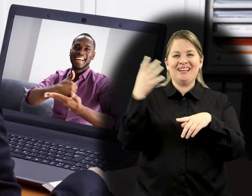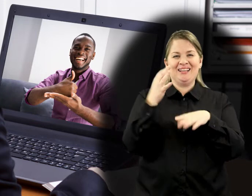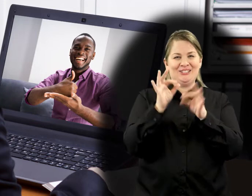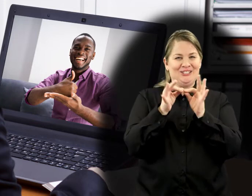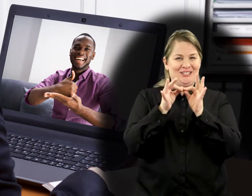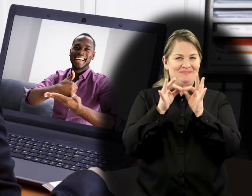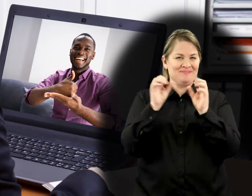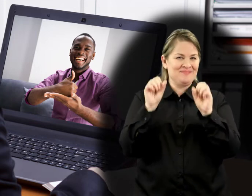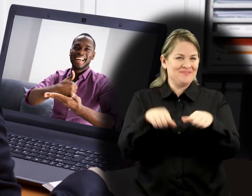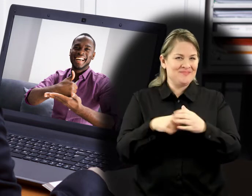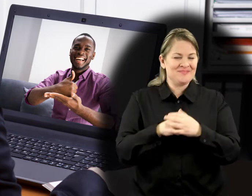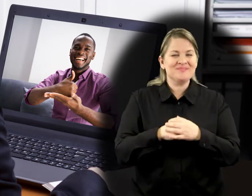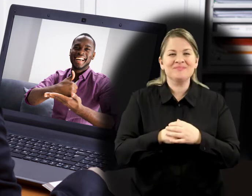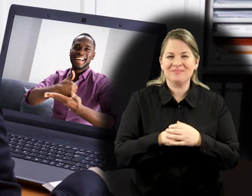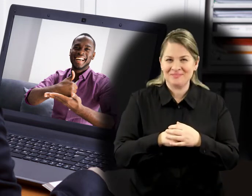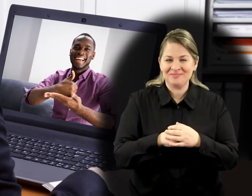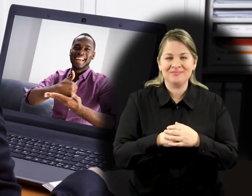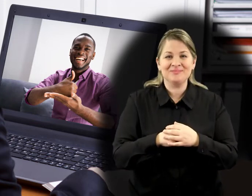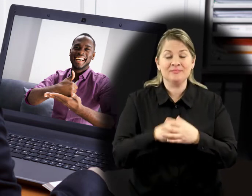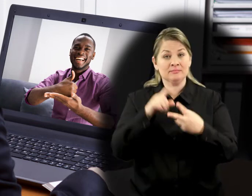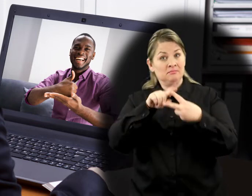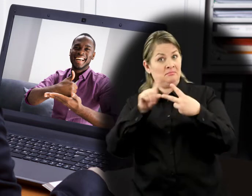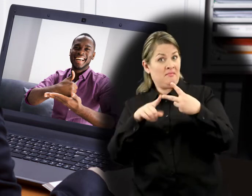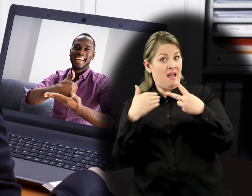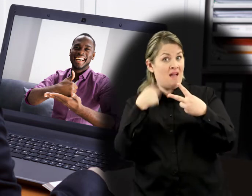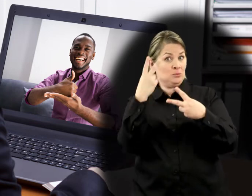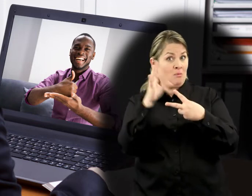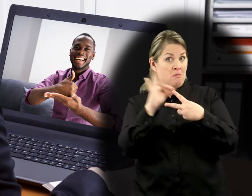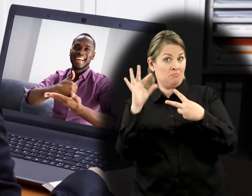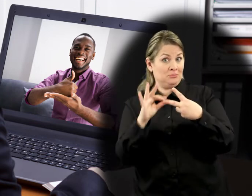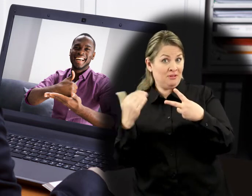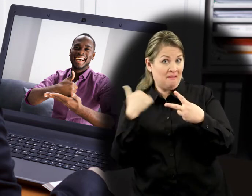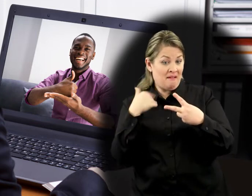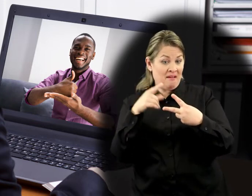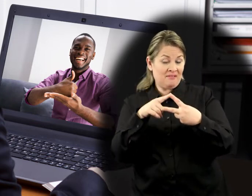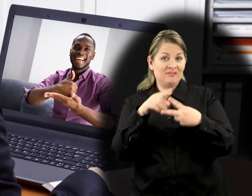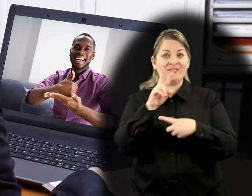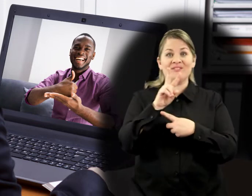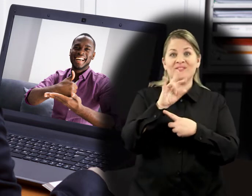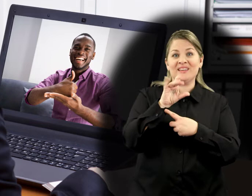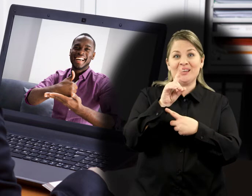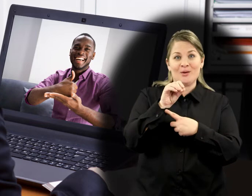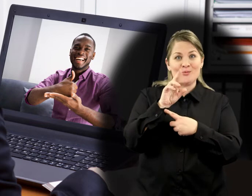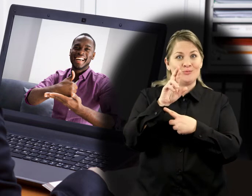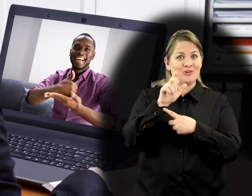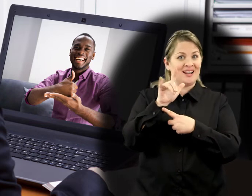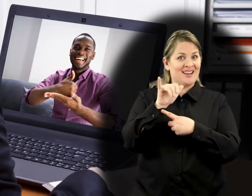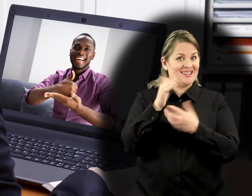you can now access a qualified interpreter by placing a video relay telephone call